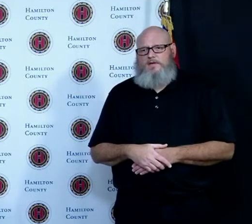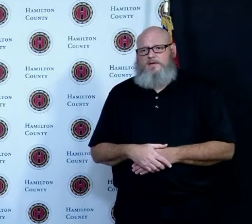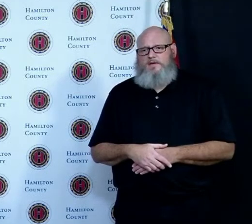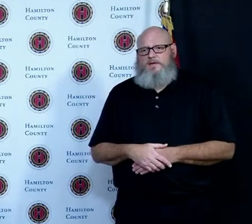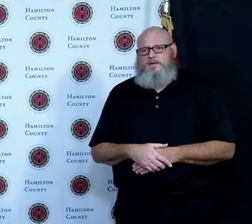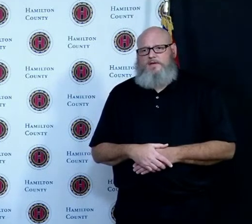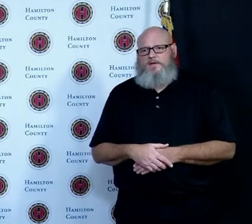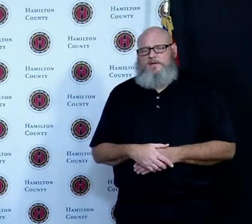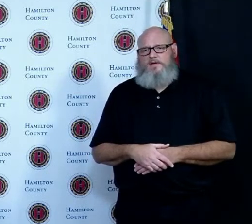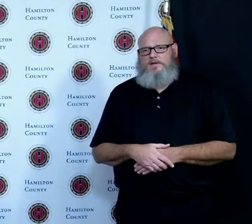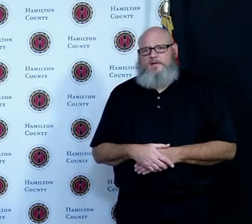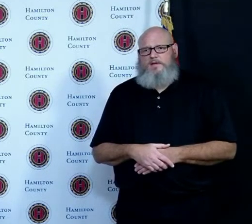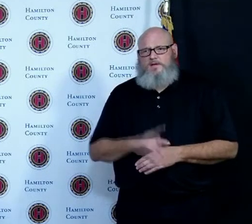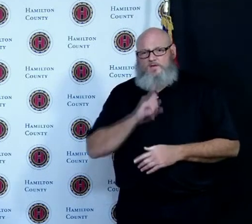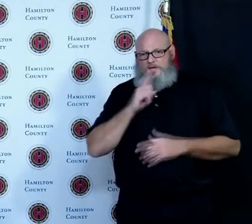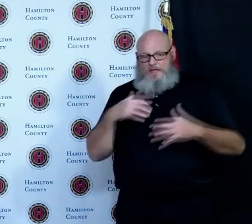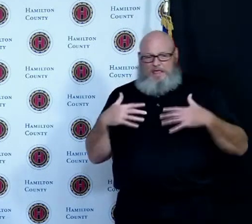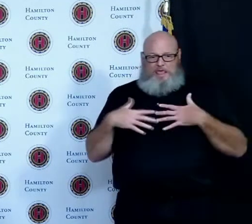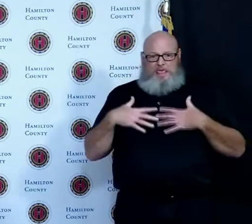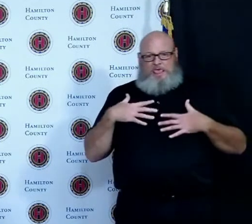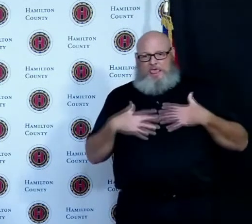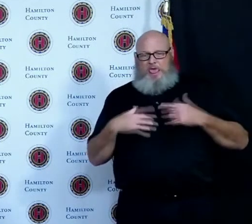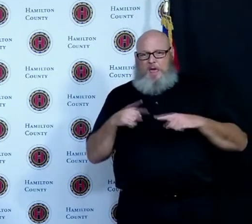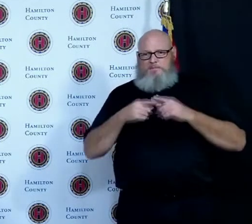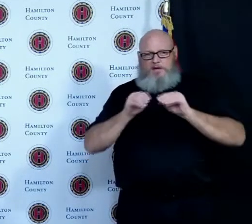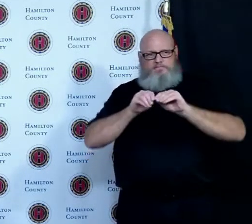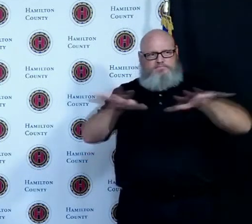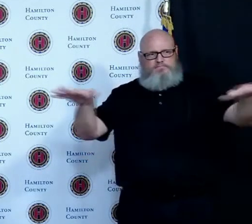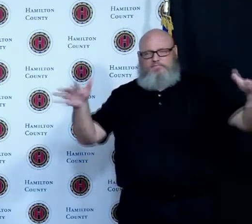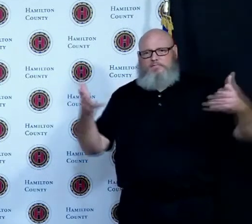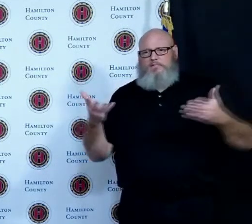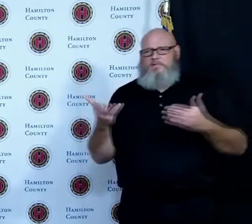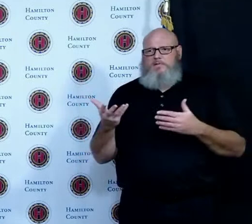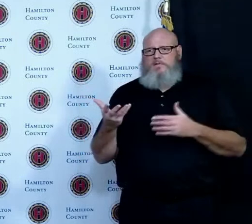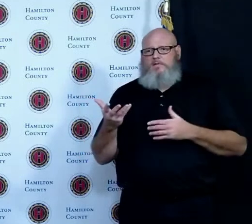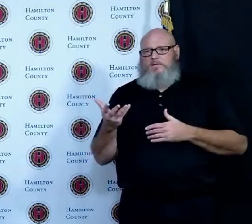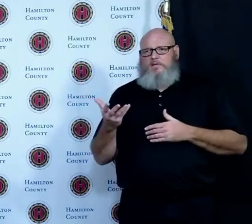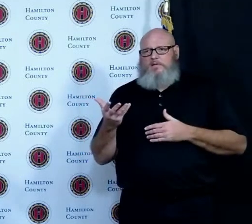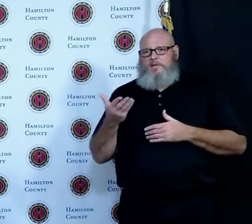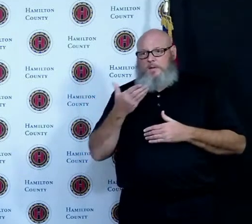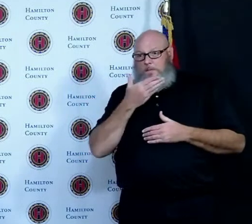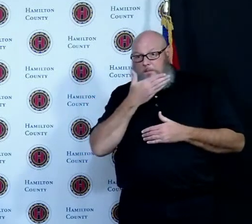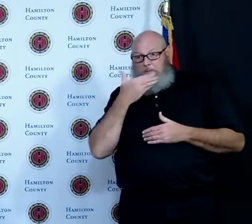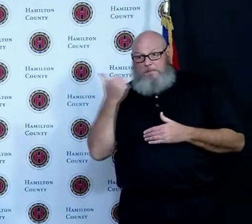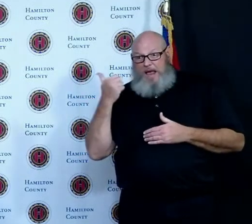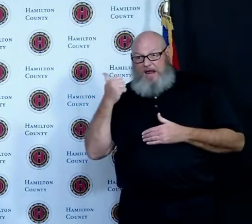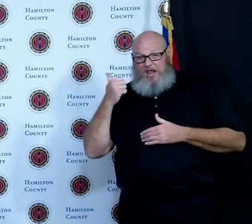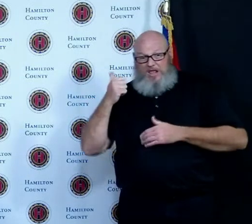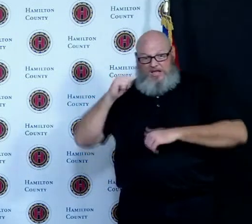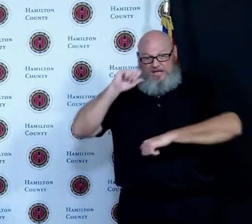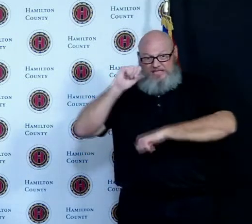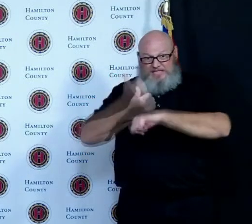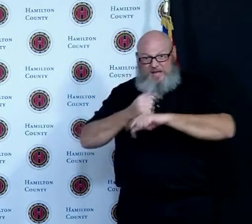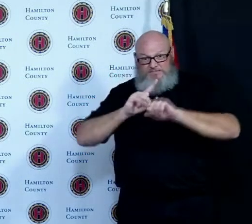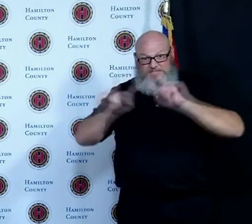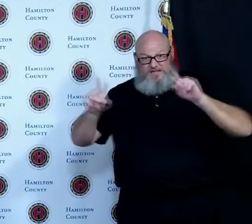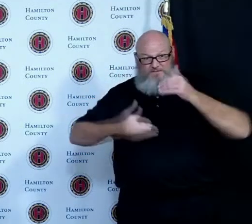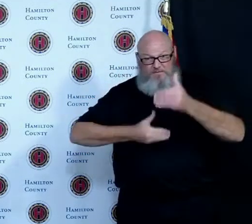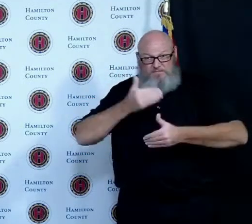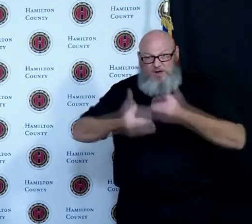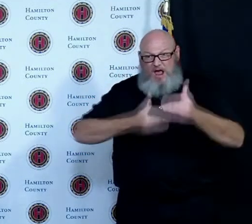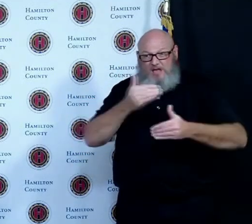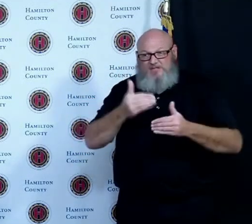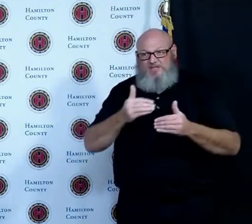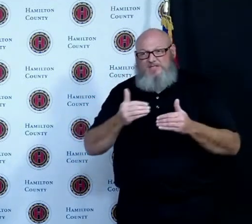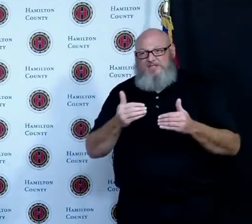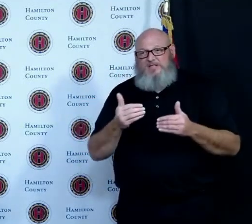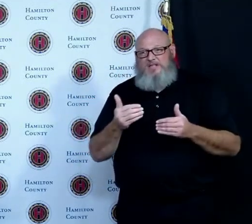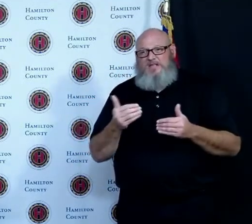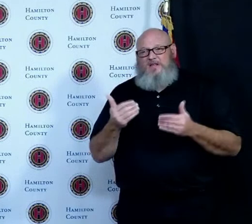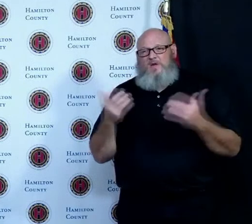if so how and what lessons can be taken from this early start I mean should there be better